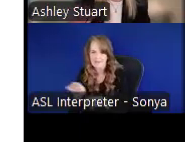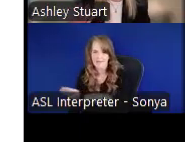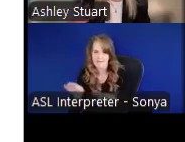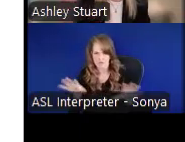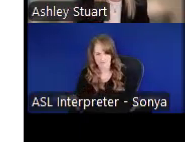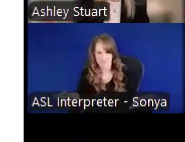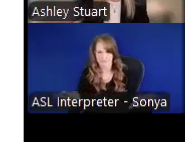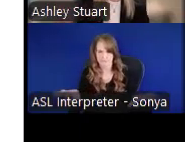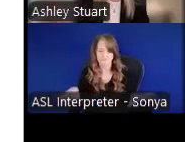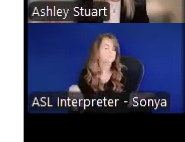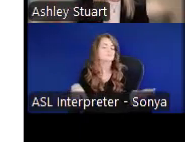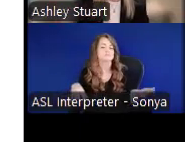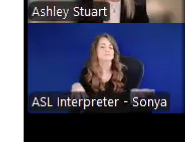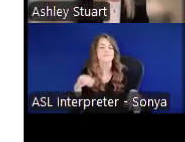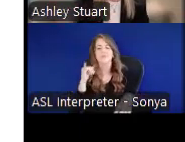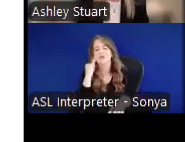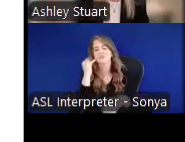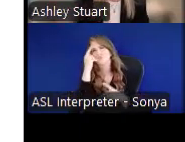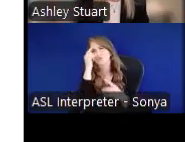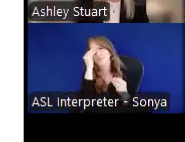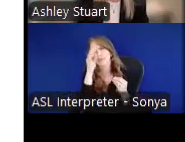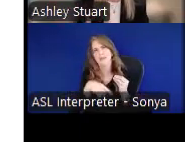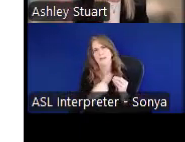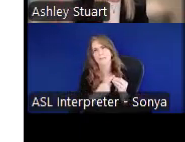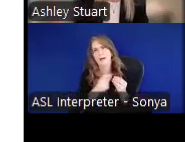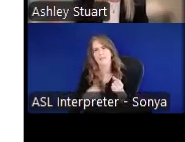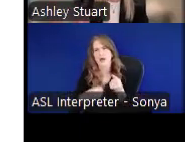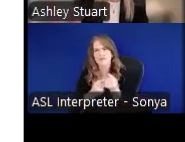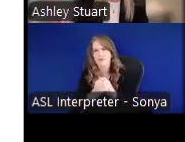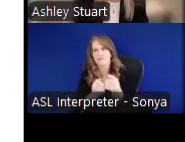we're thinking about developing reinforcement plans, we also